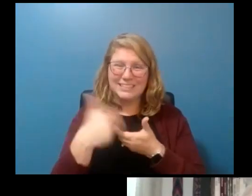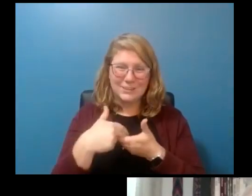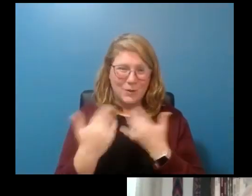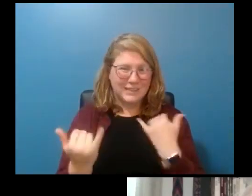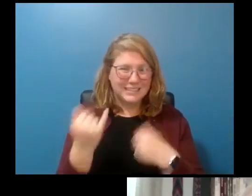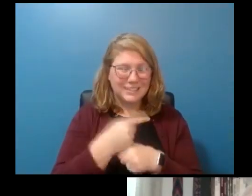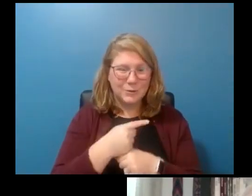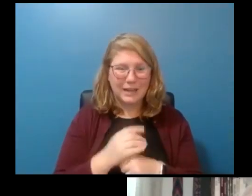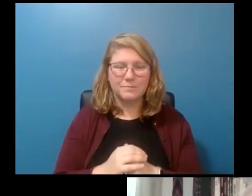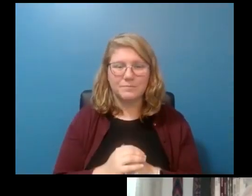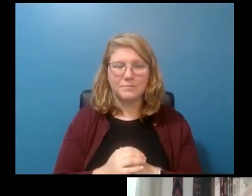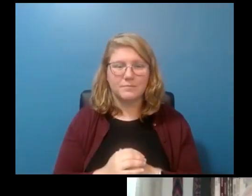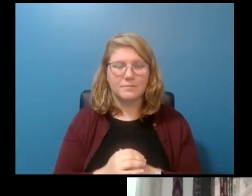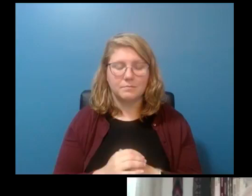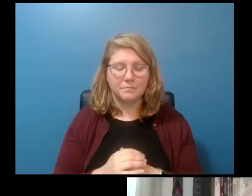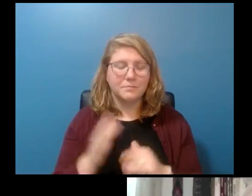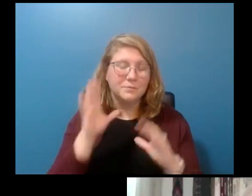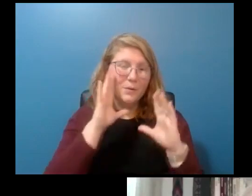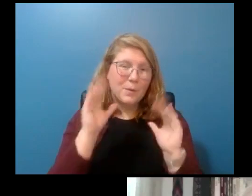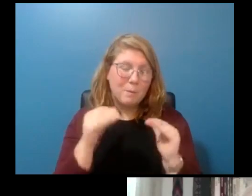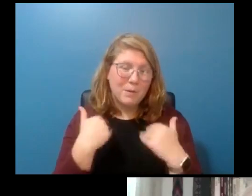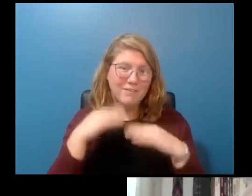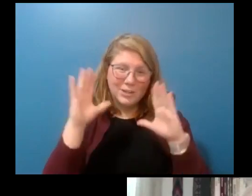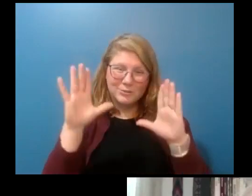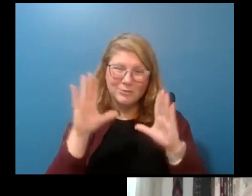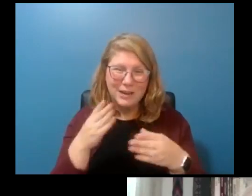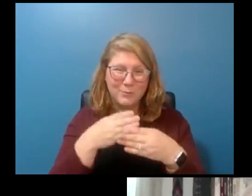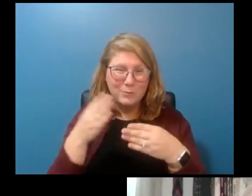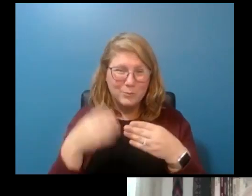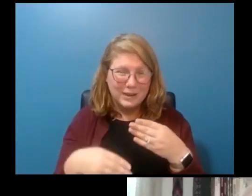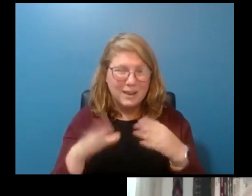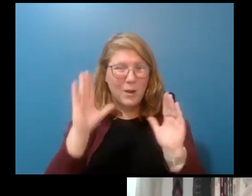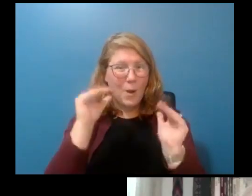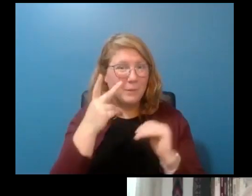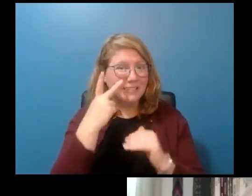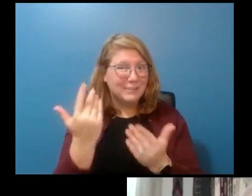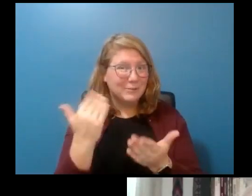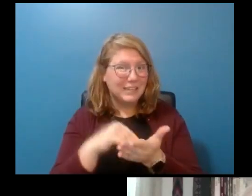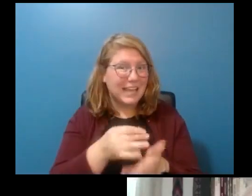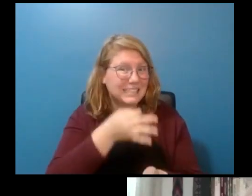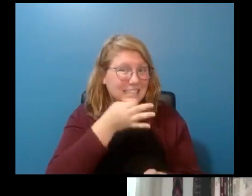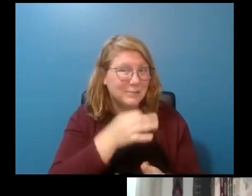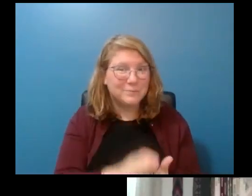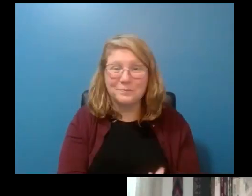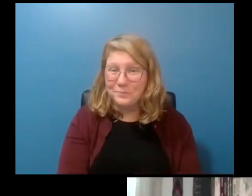lists and yes, we don't have enough resources, but I just firmly believe that if people